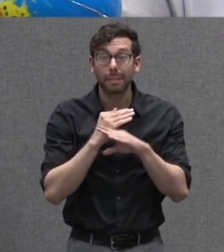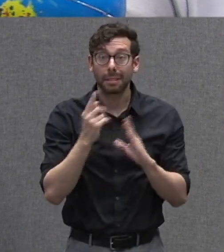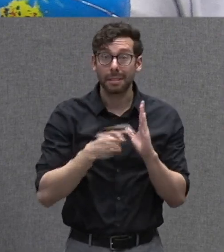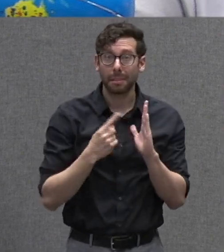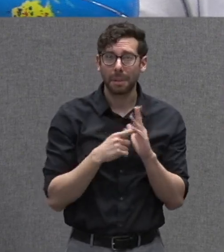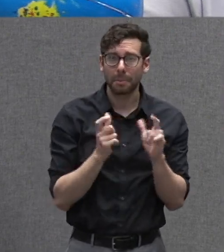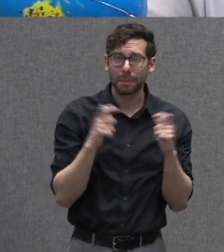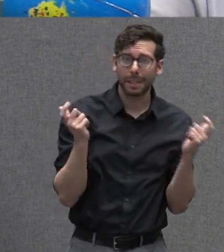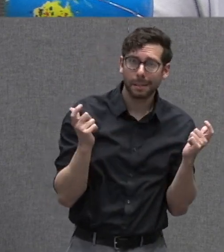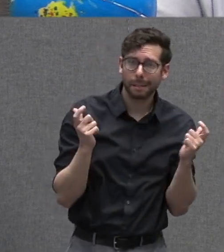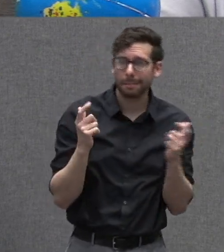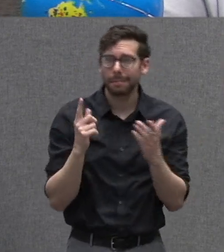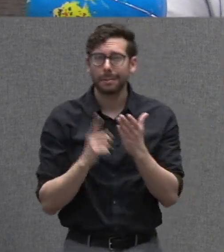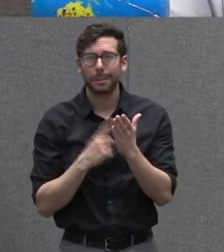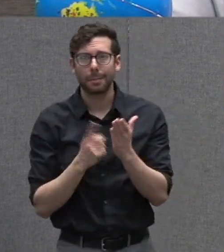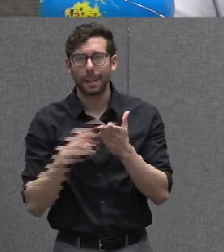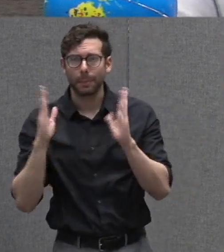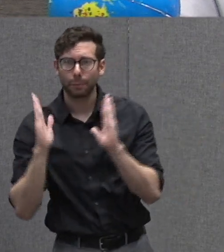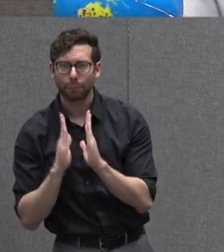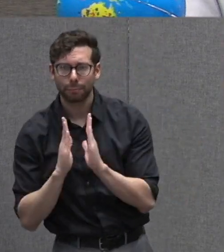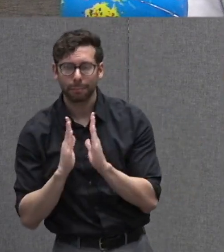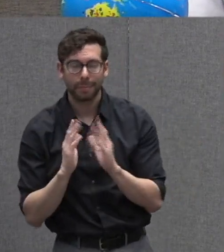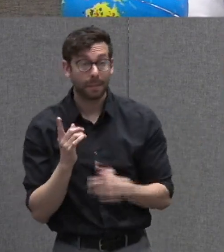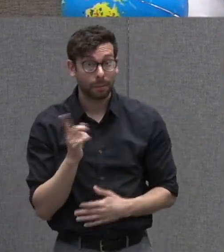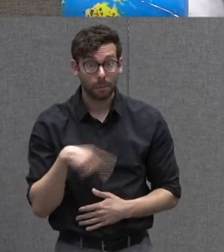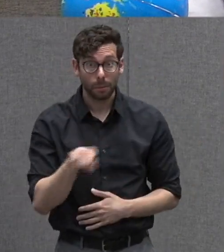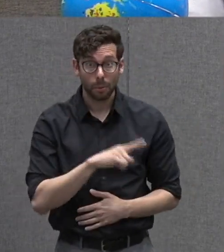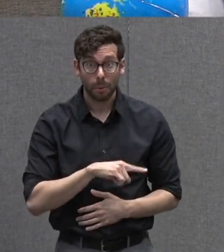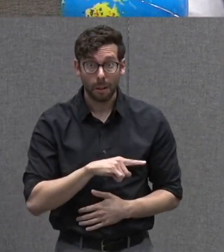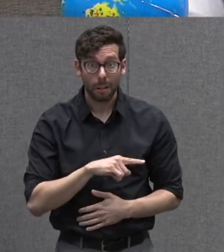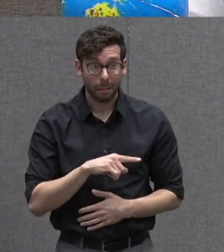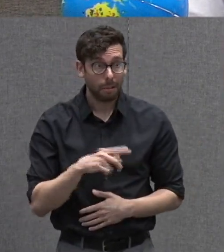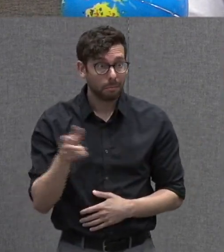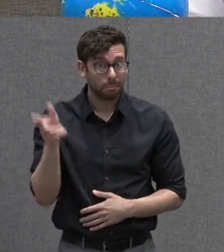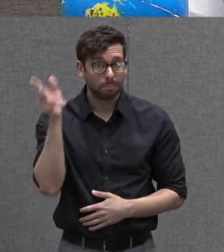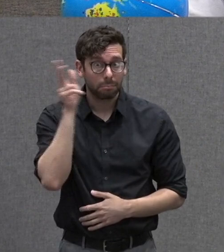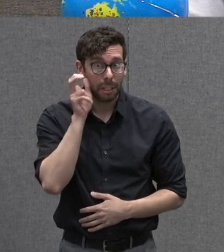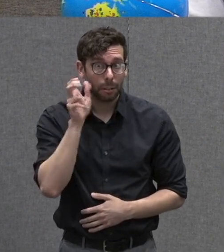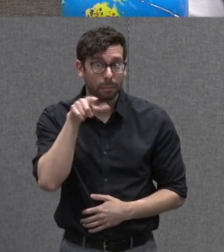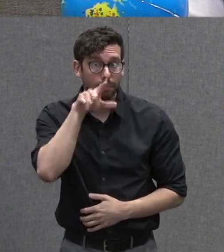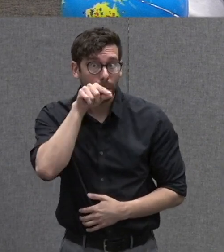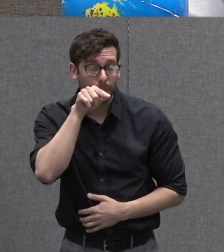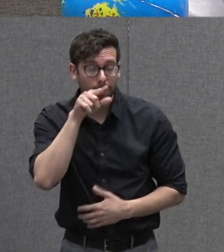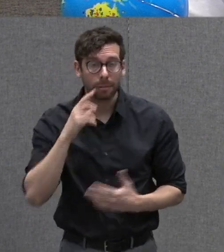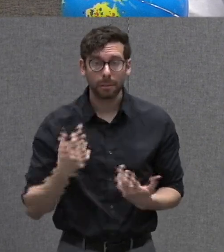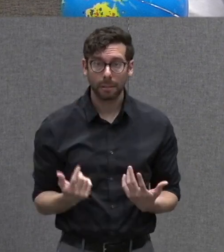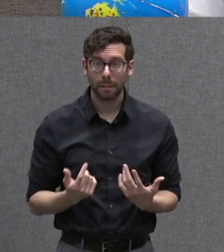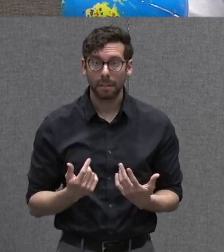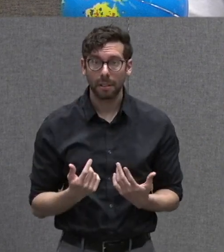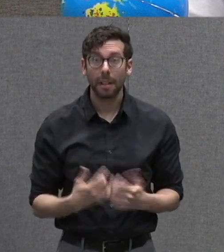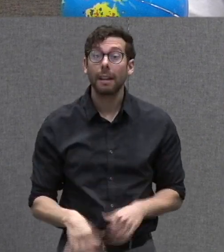Do you ever hear chirping? When you see birds in a tree, what word would you describe?